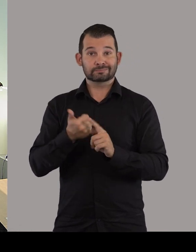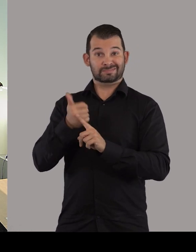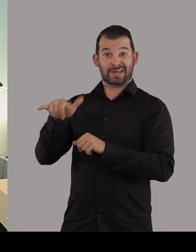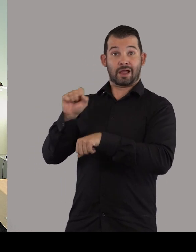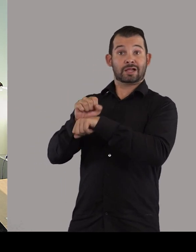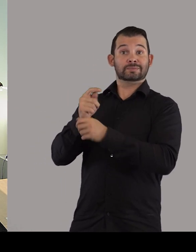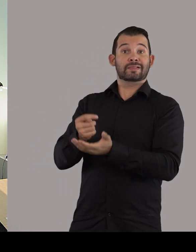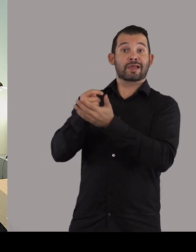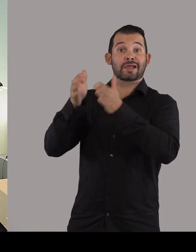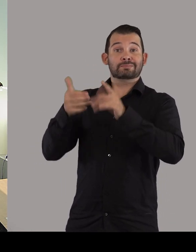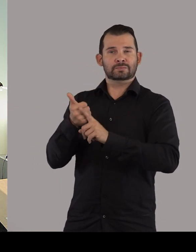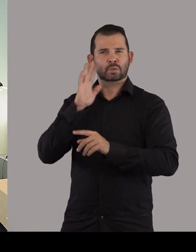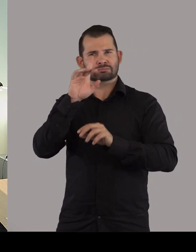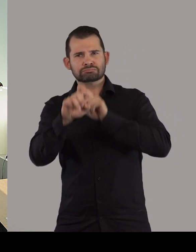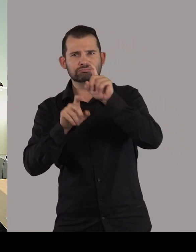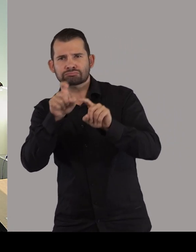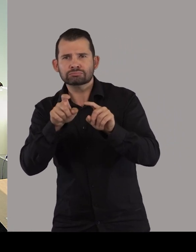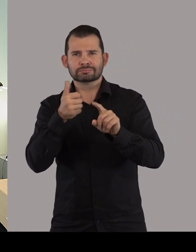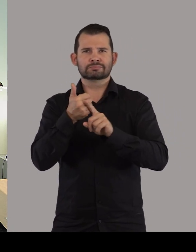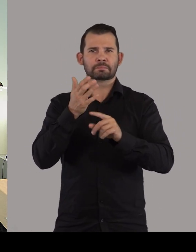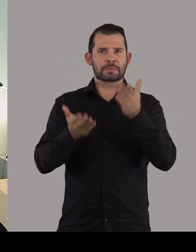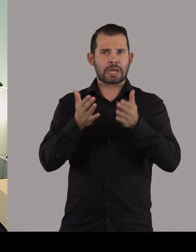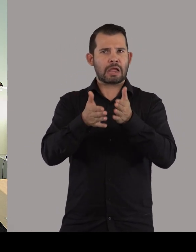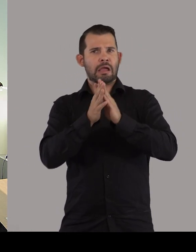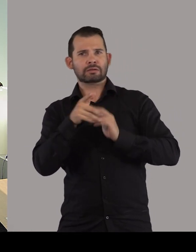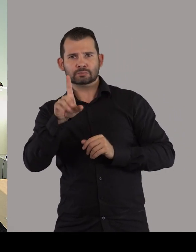and may ask you to do physical tests, for example